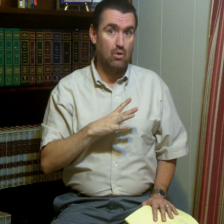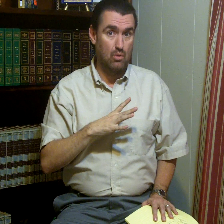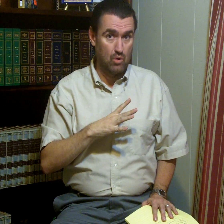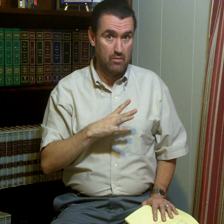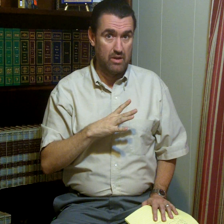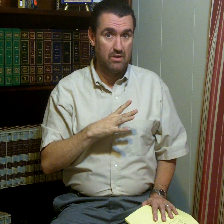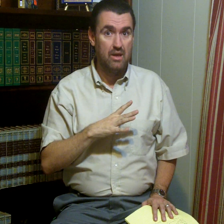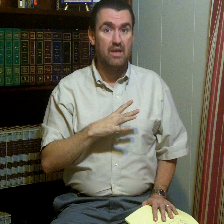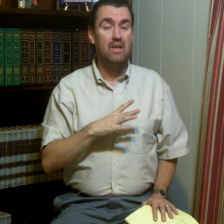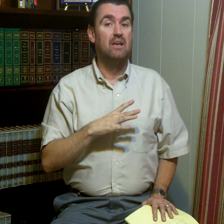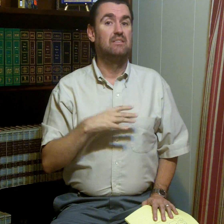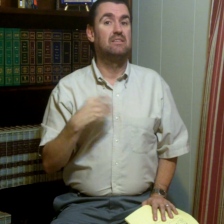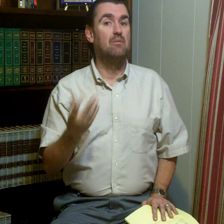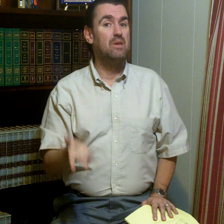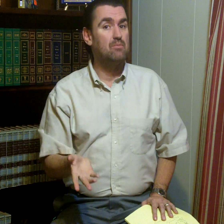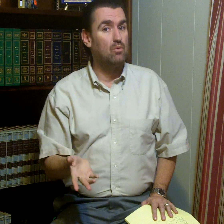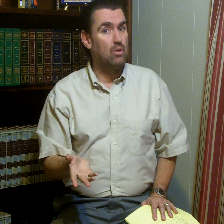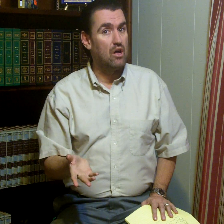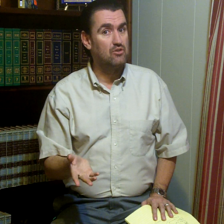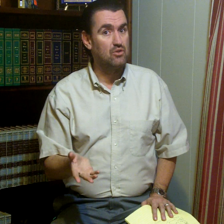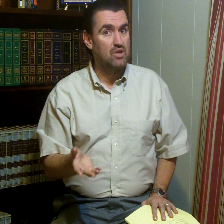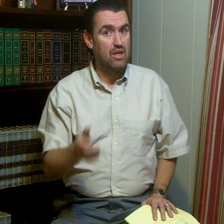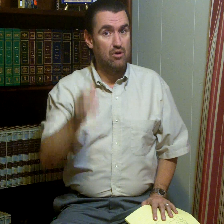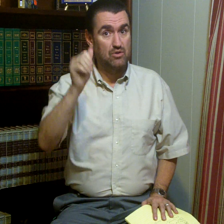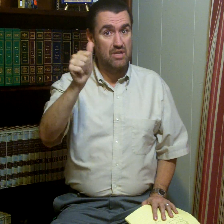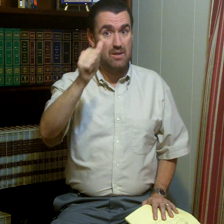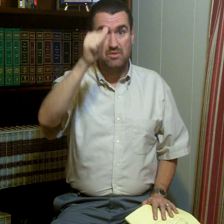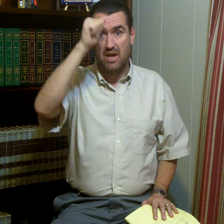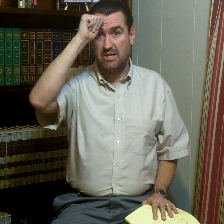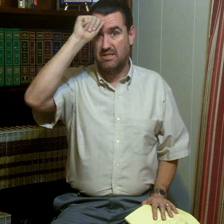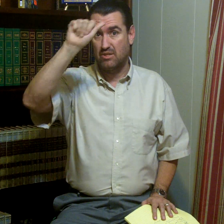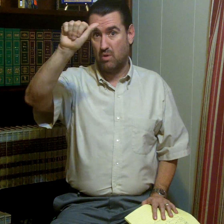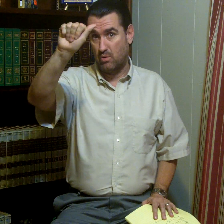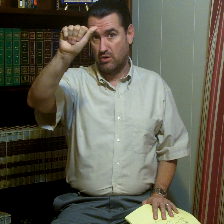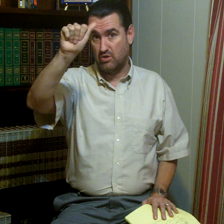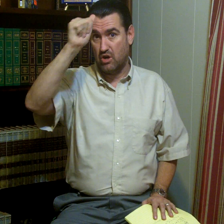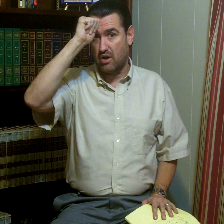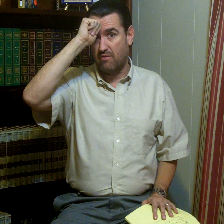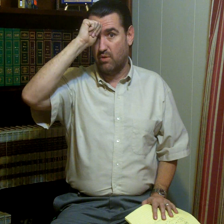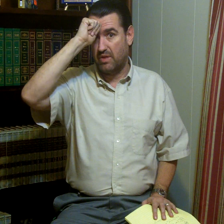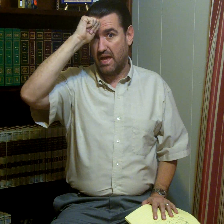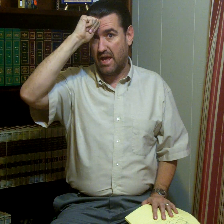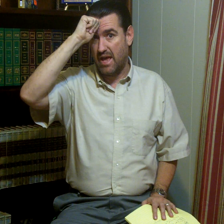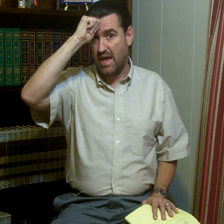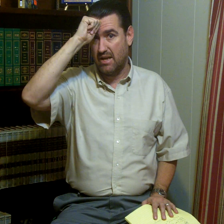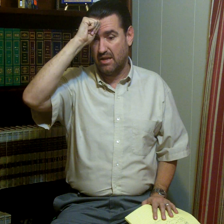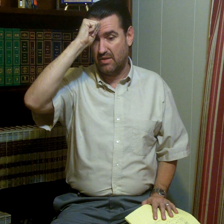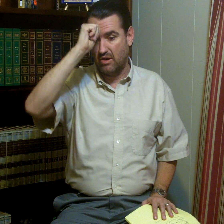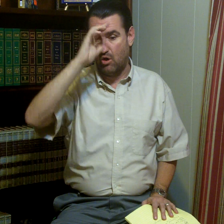or woman some people also sign those same signs this way where you start off with the a hand and then